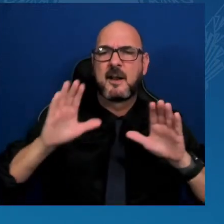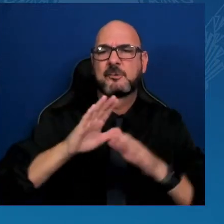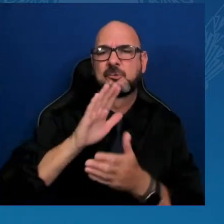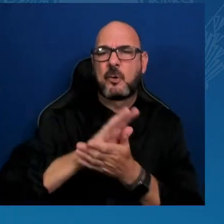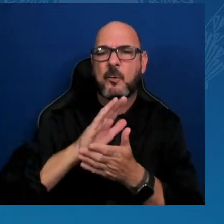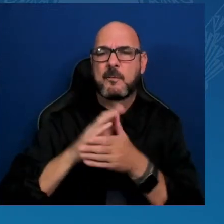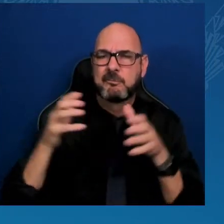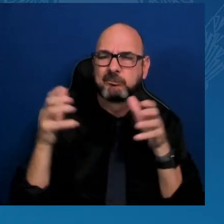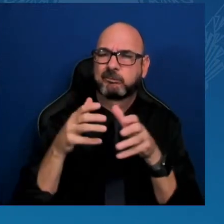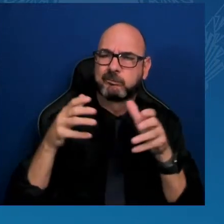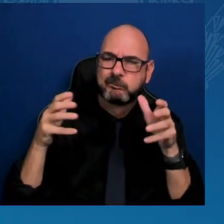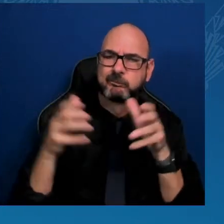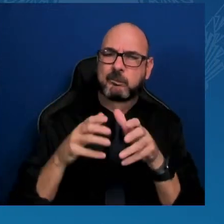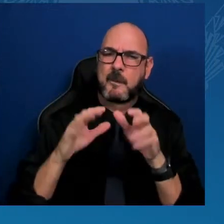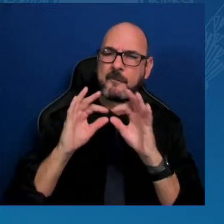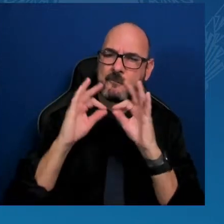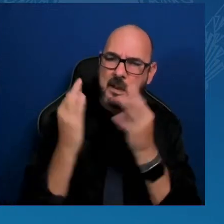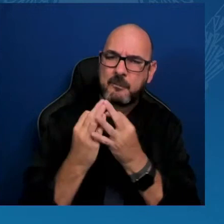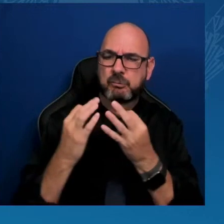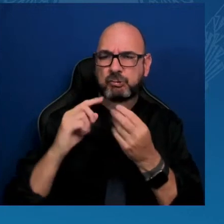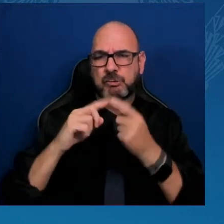to eat food prepared by loving hands.